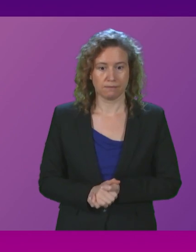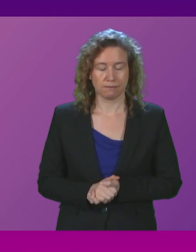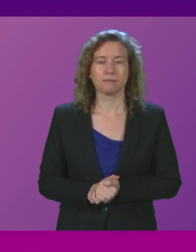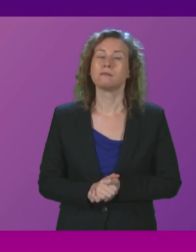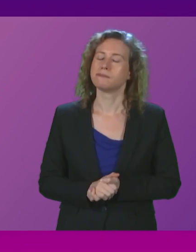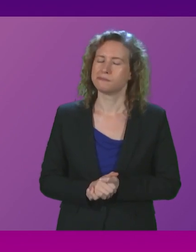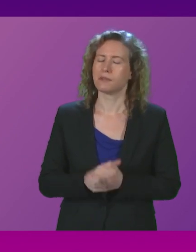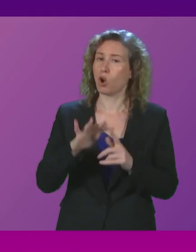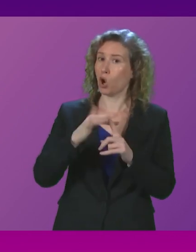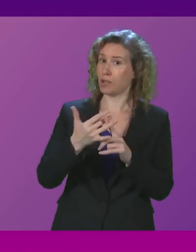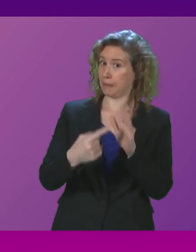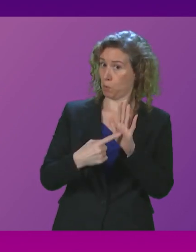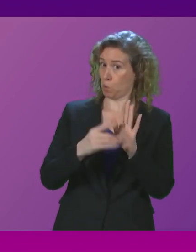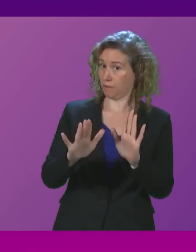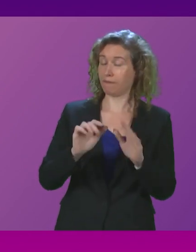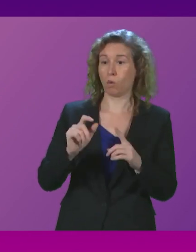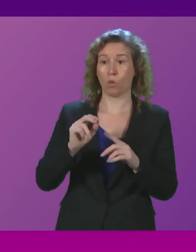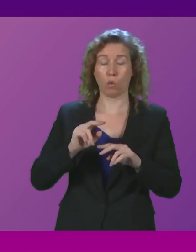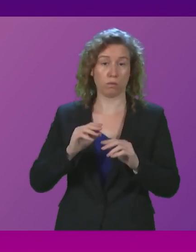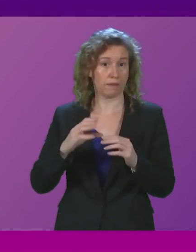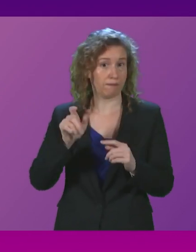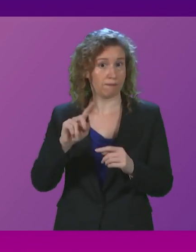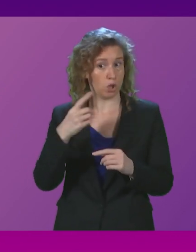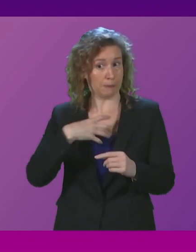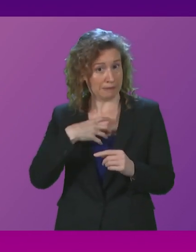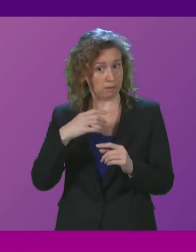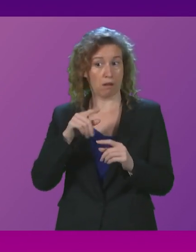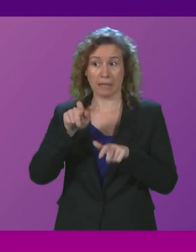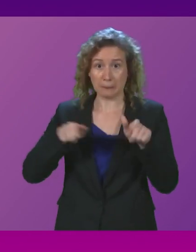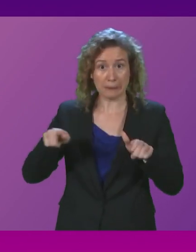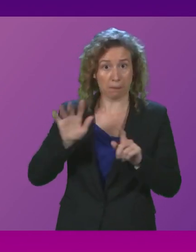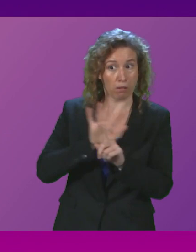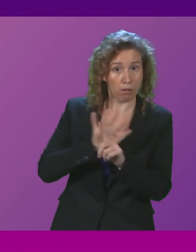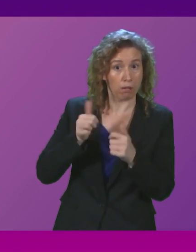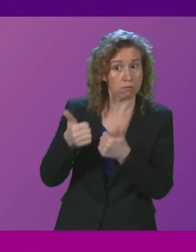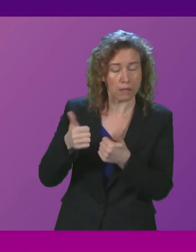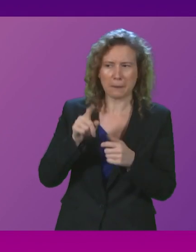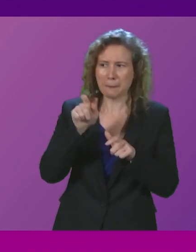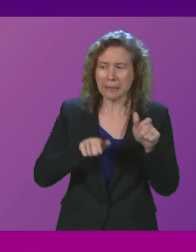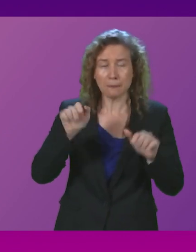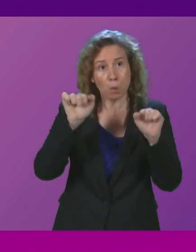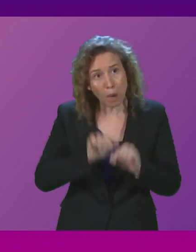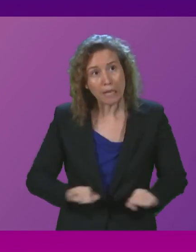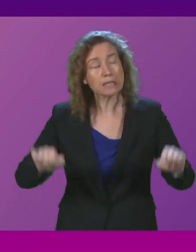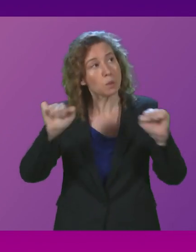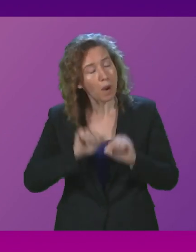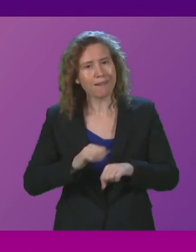Context may be important for the First Minister and her members behind her but, for people who are waiting hours and days for A and E treatment, those are hollow words.